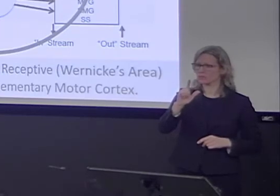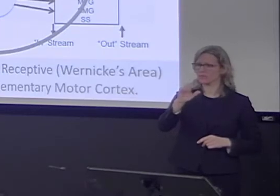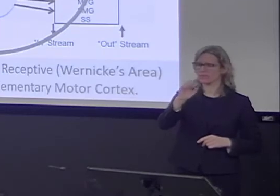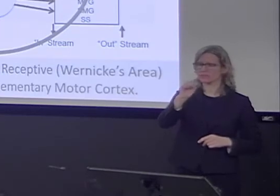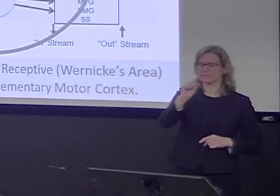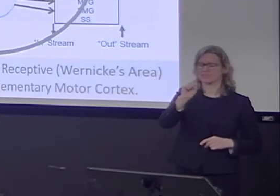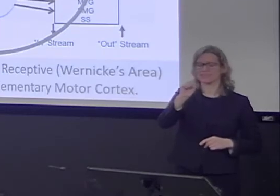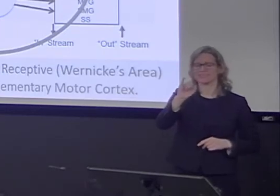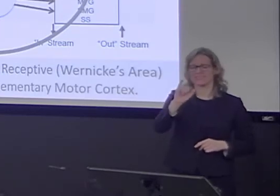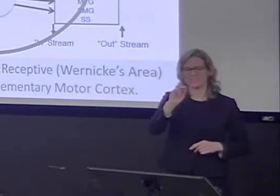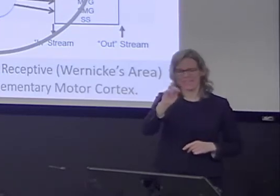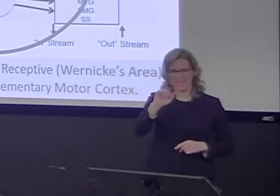the social synapse.